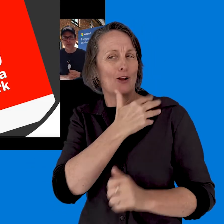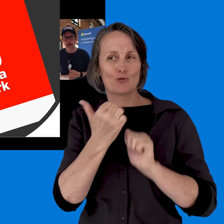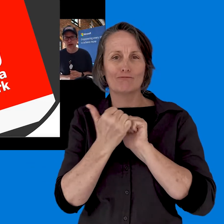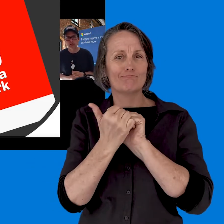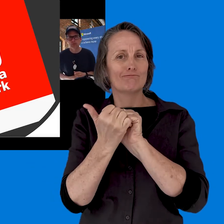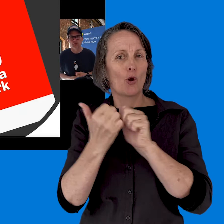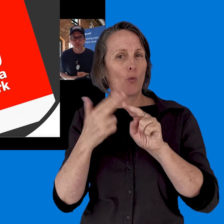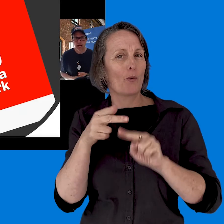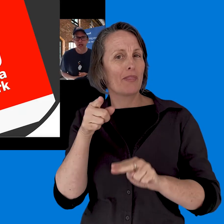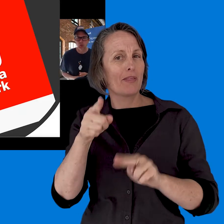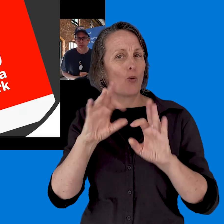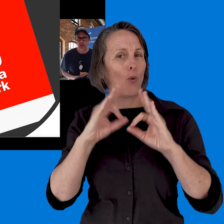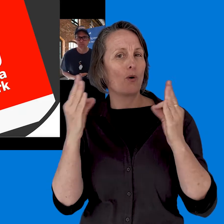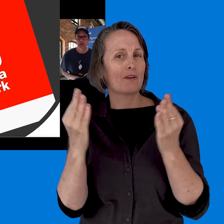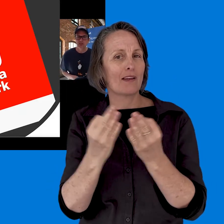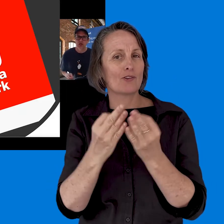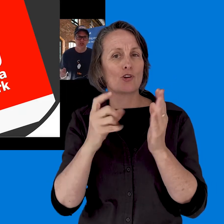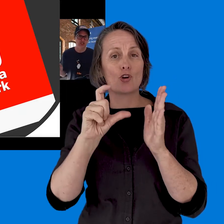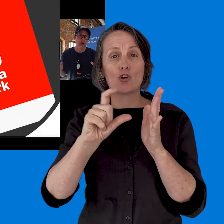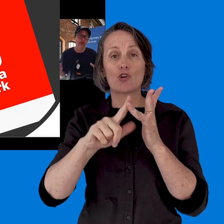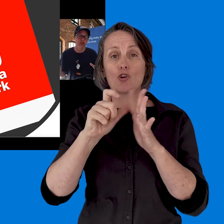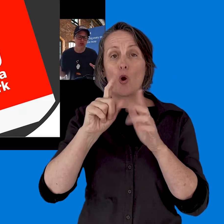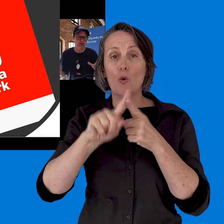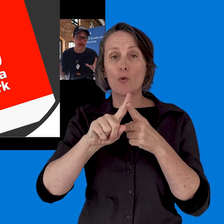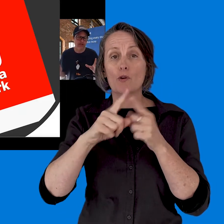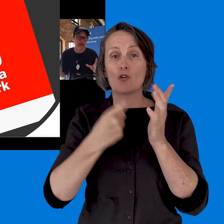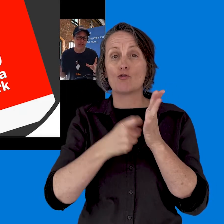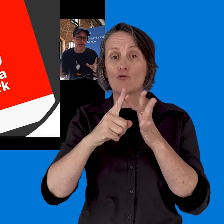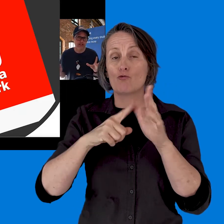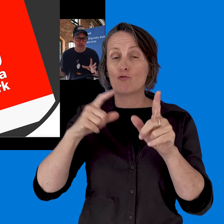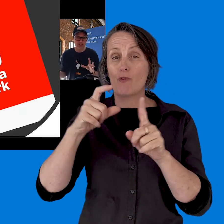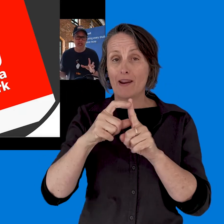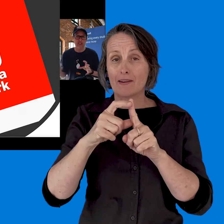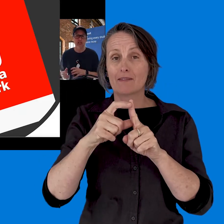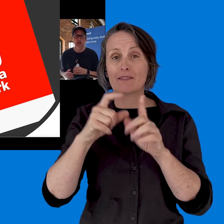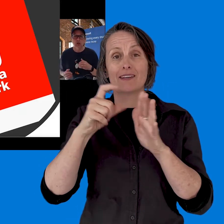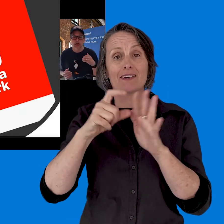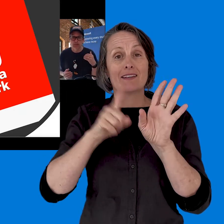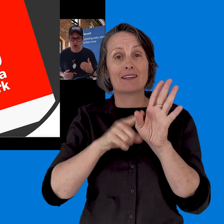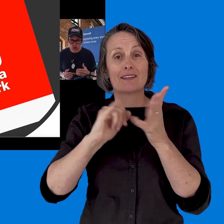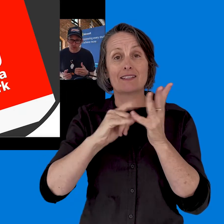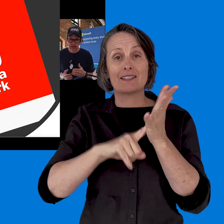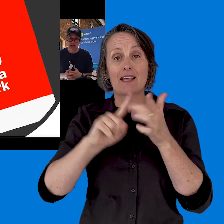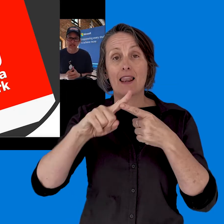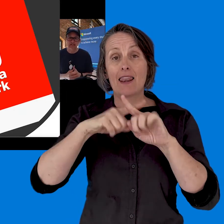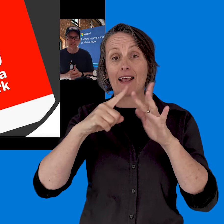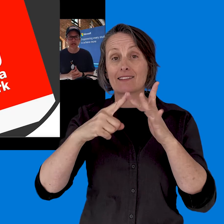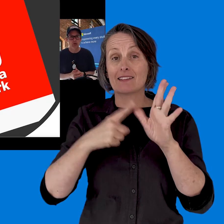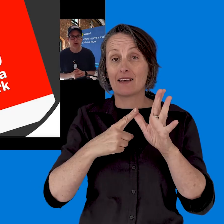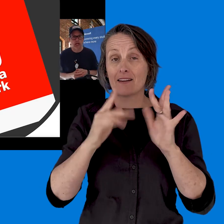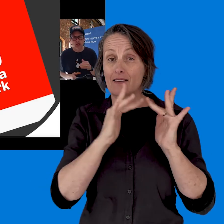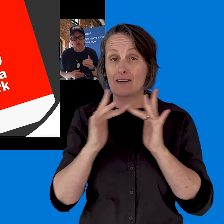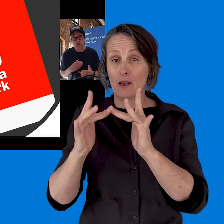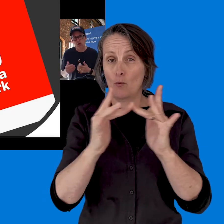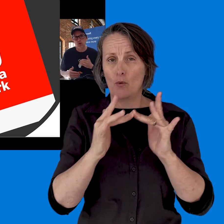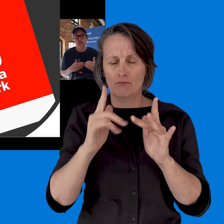is very proud to partner with them. So just jump into your favorite search engine, look up code red dyslexia network and you'll find all